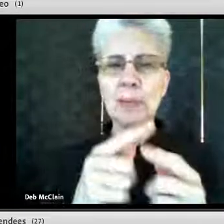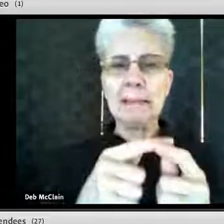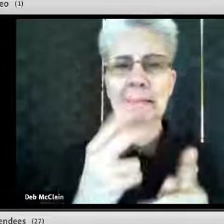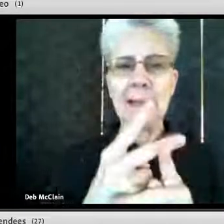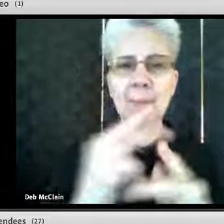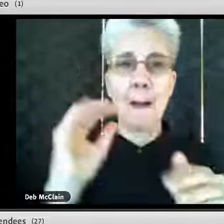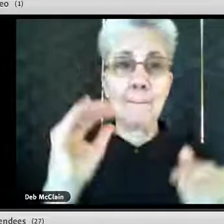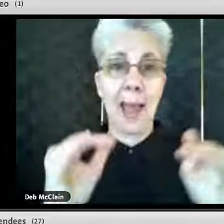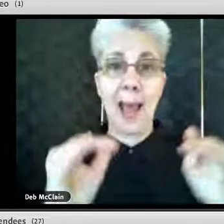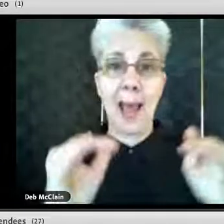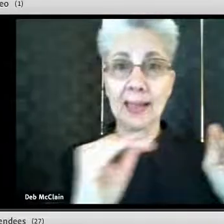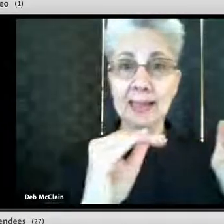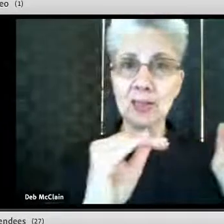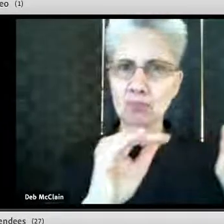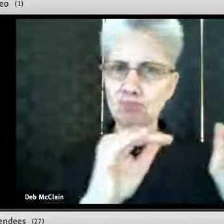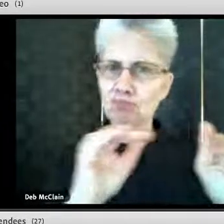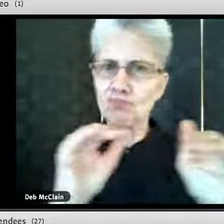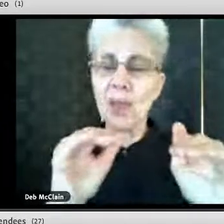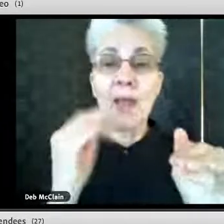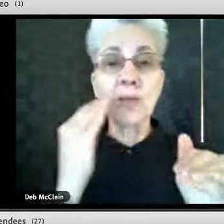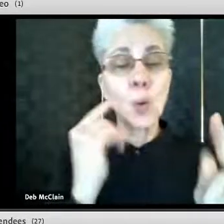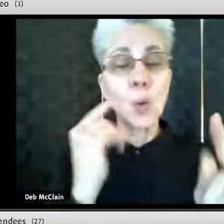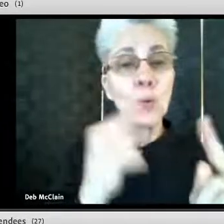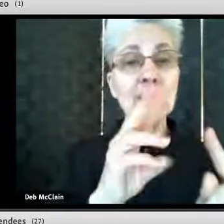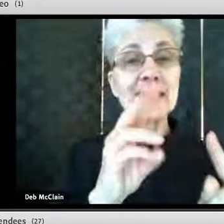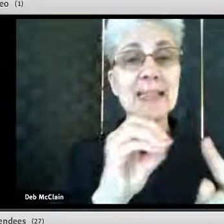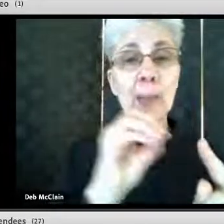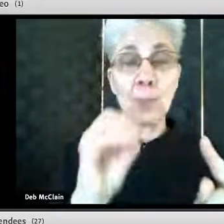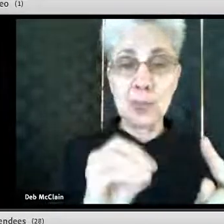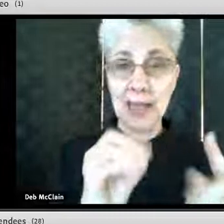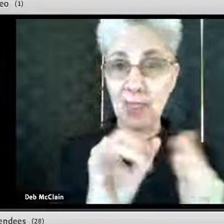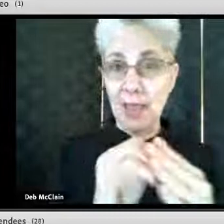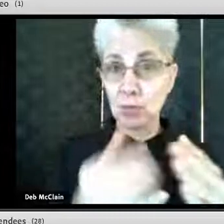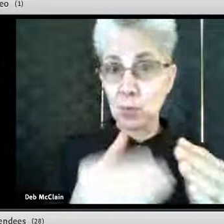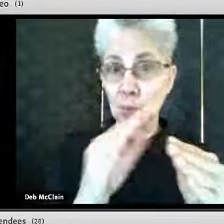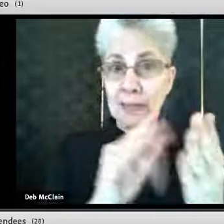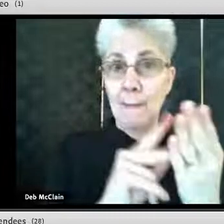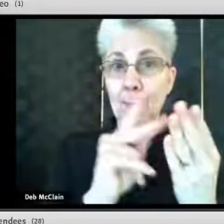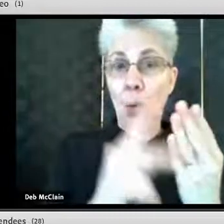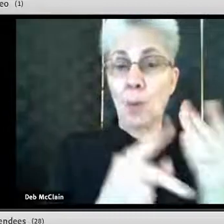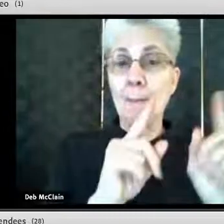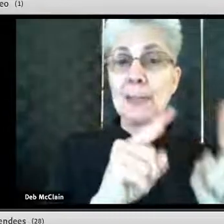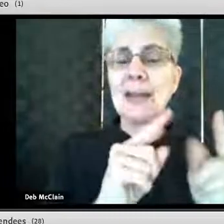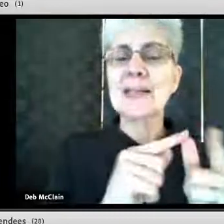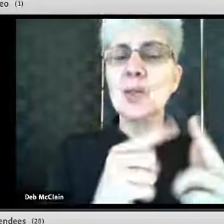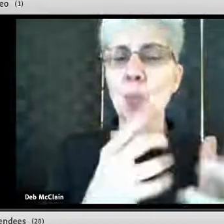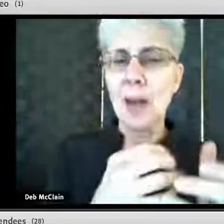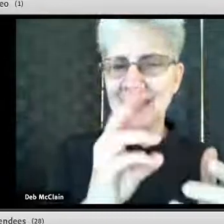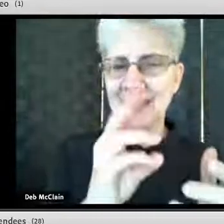If you know your goal is 60 percent of it is to increase program attendance, you want to have 60 percent...